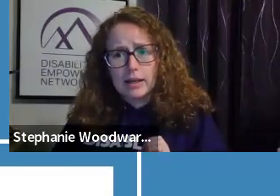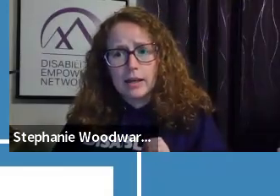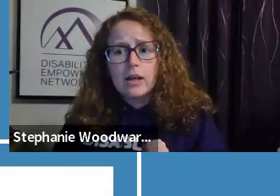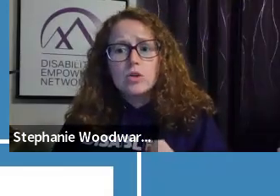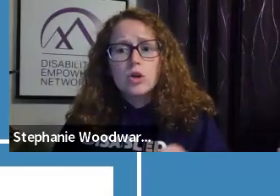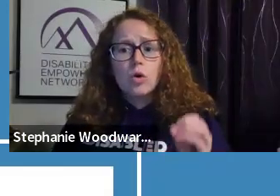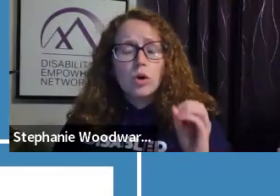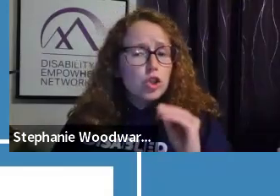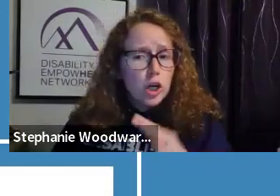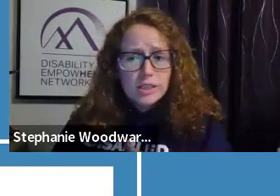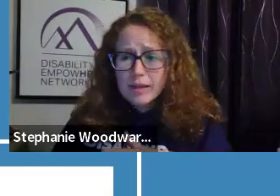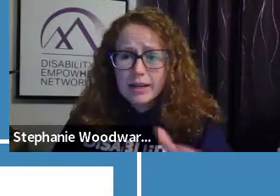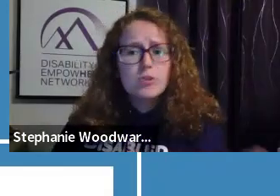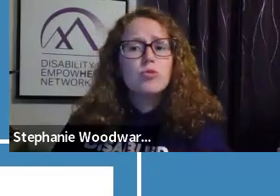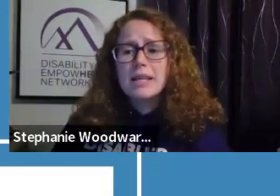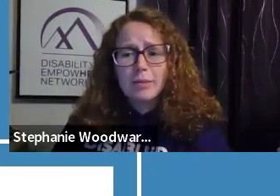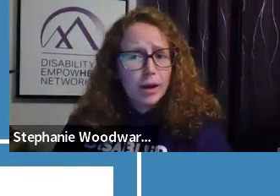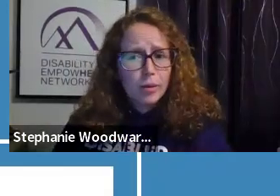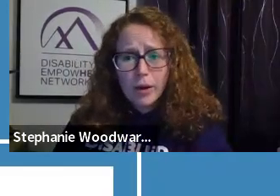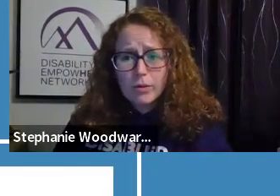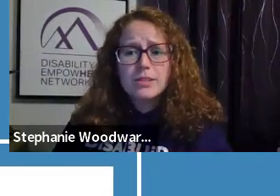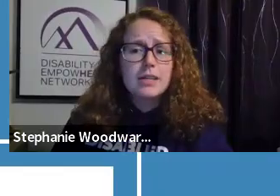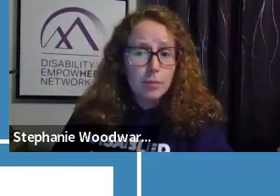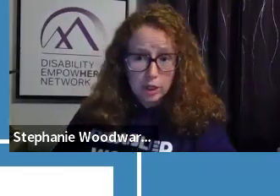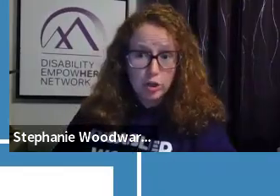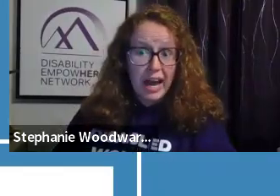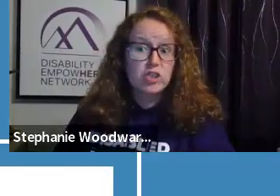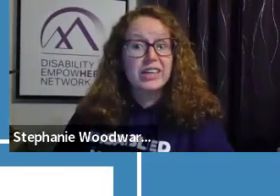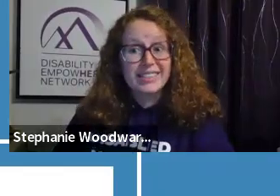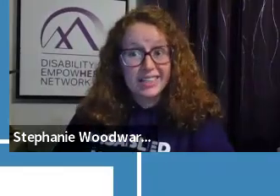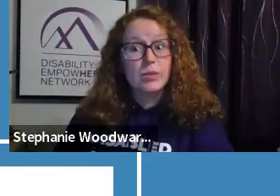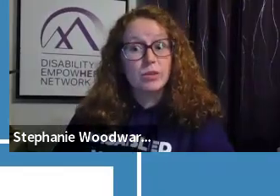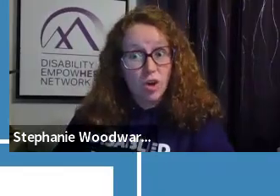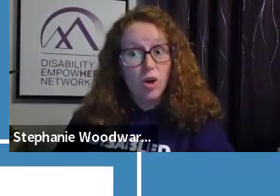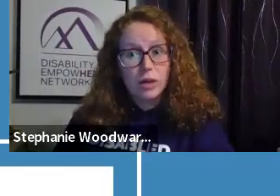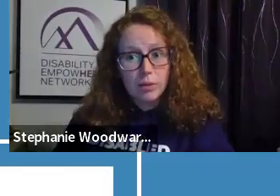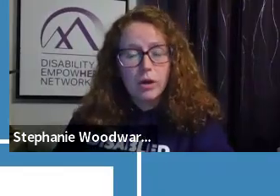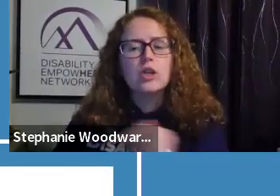public accommodations. I say minimum because everyone says, oh, we meet